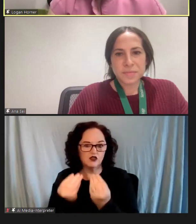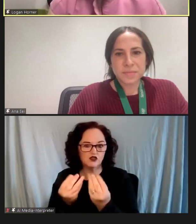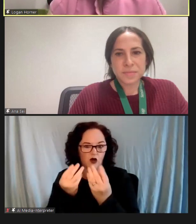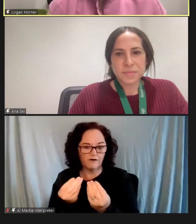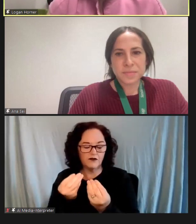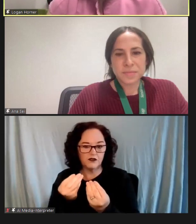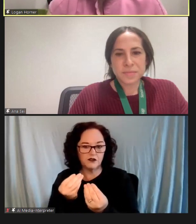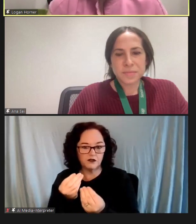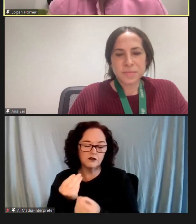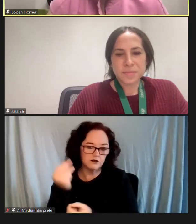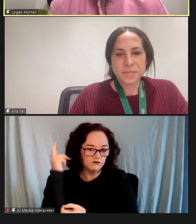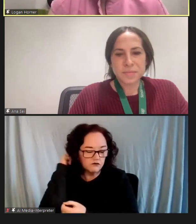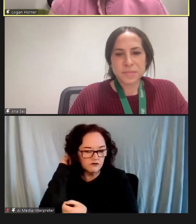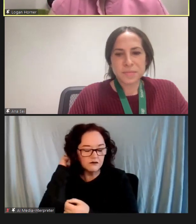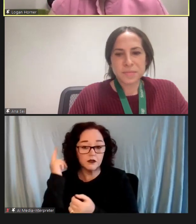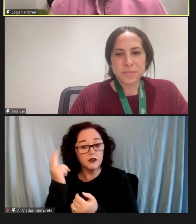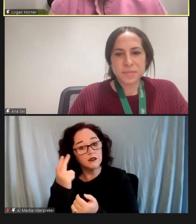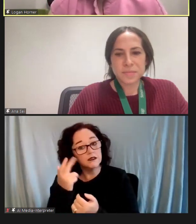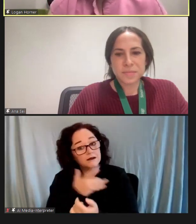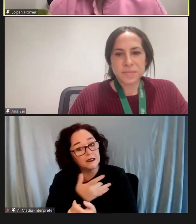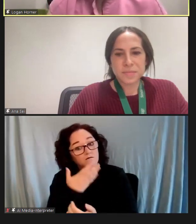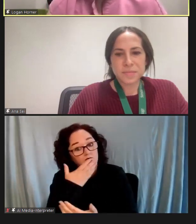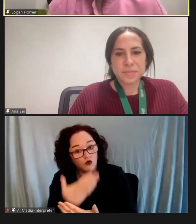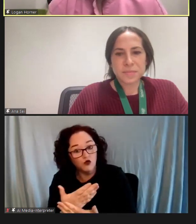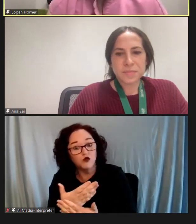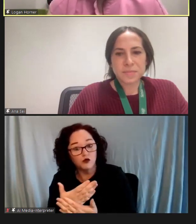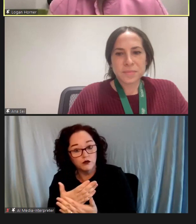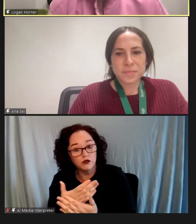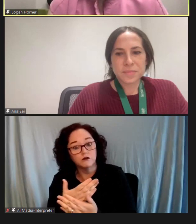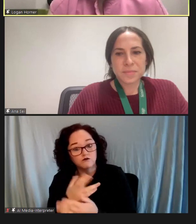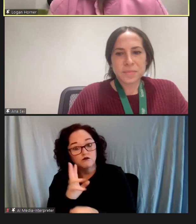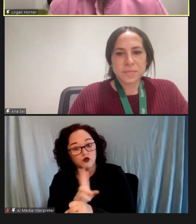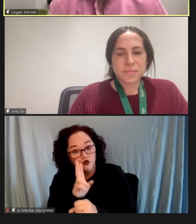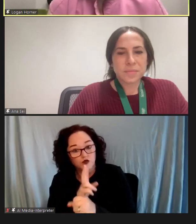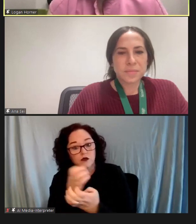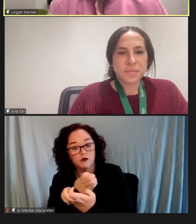their equipment because they see the